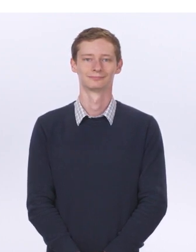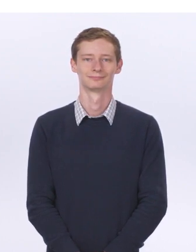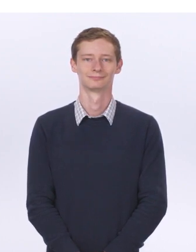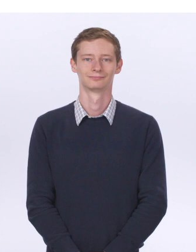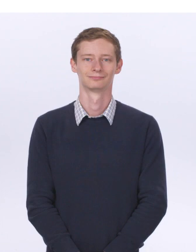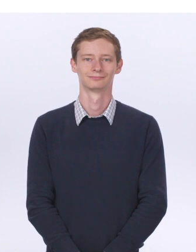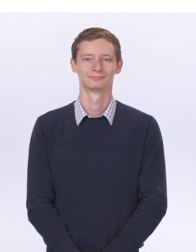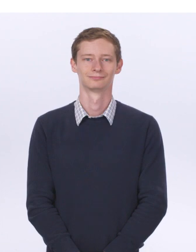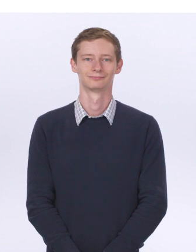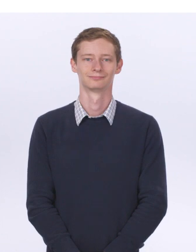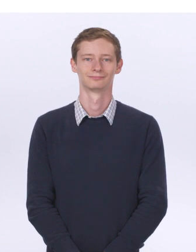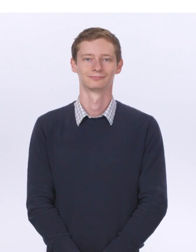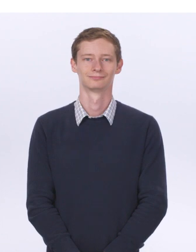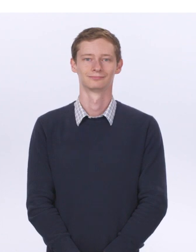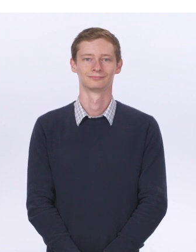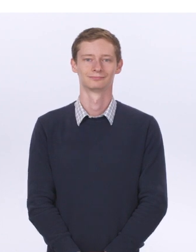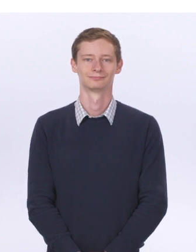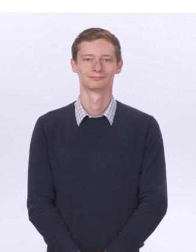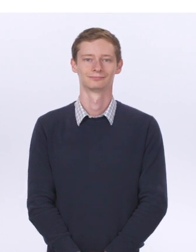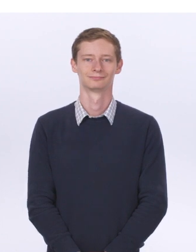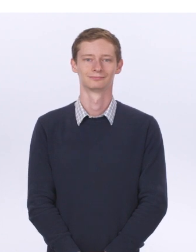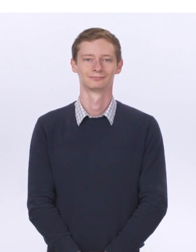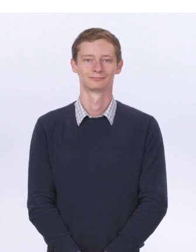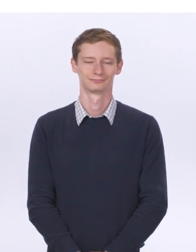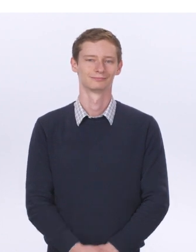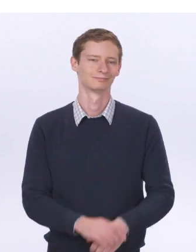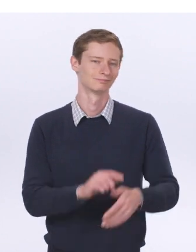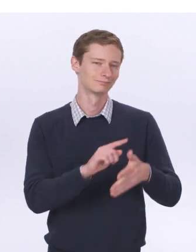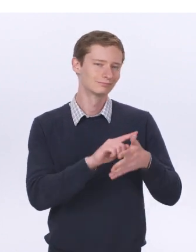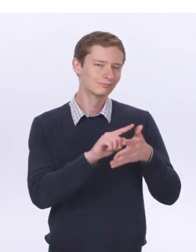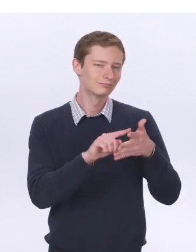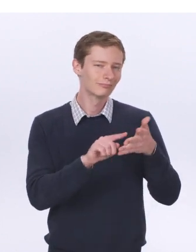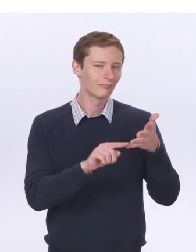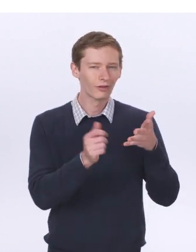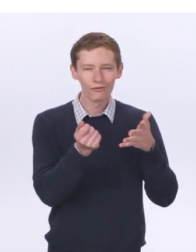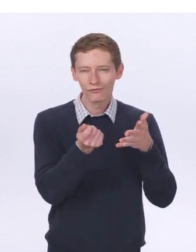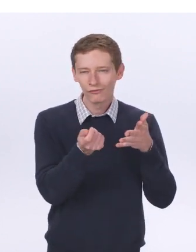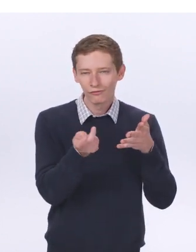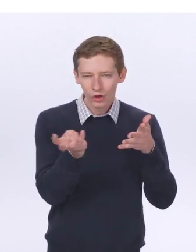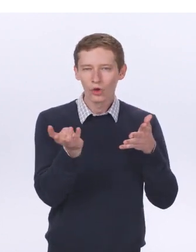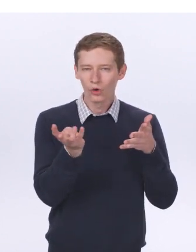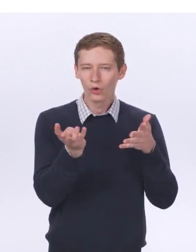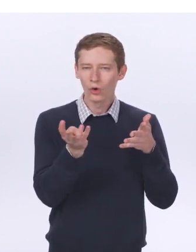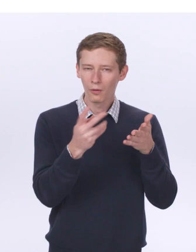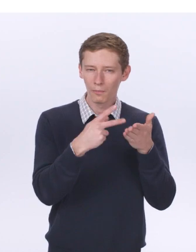These are just a few of the many projects that the team is taking on to make developers’ lives easier.